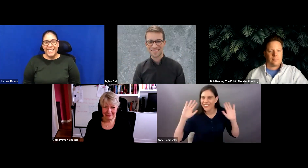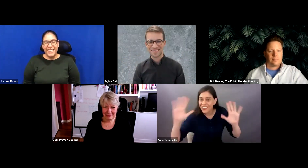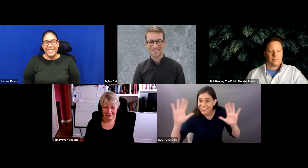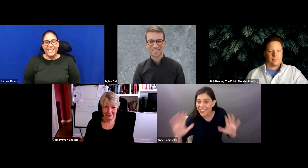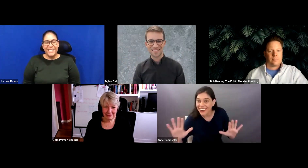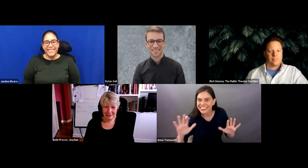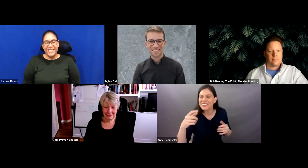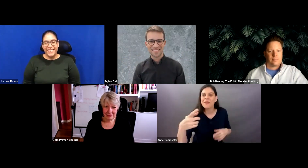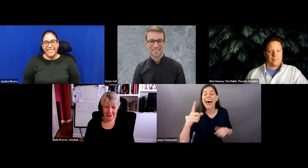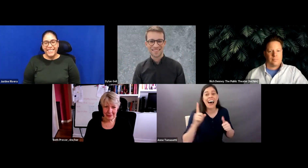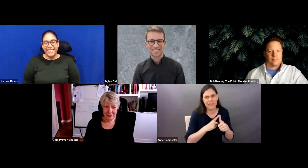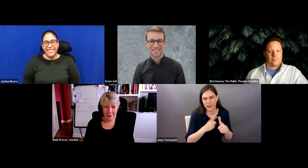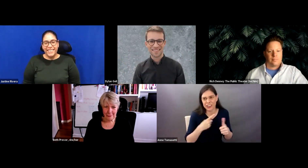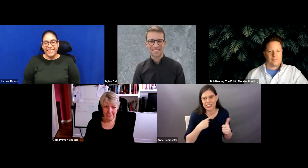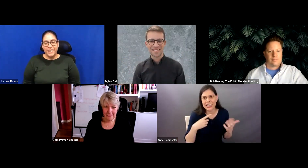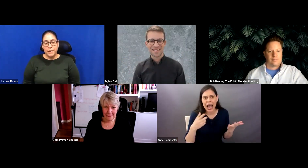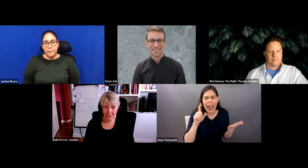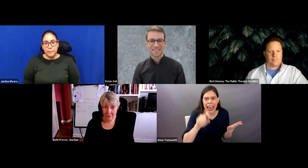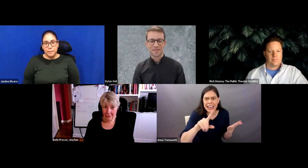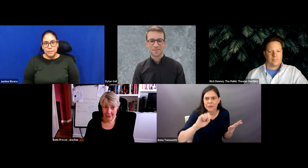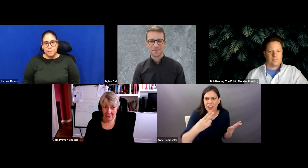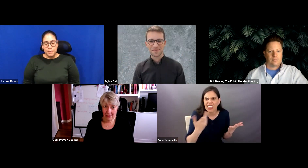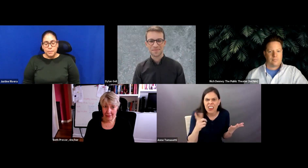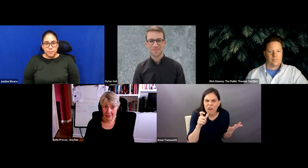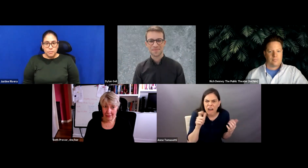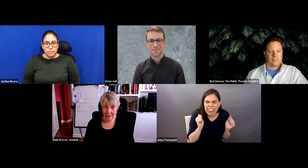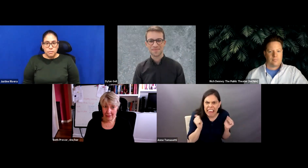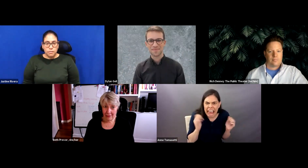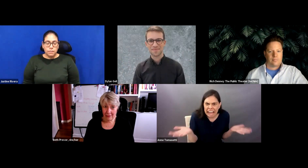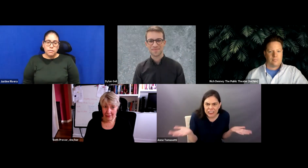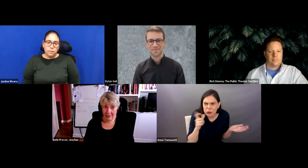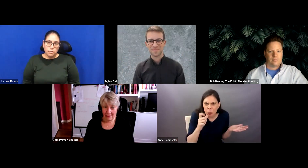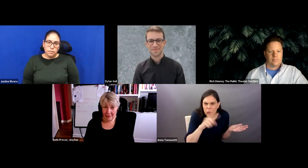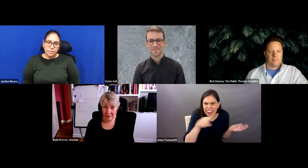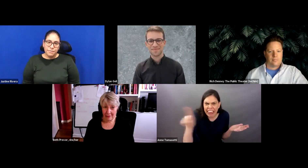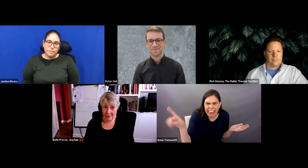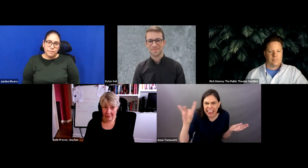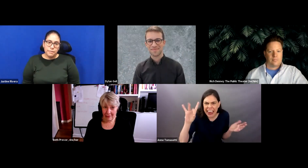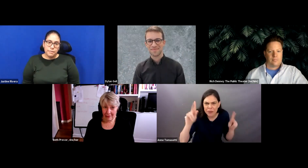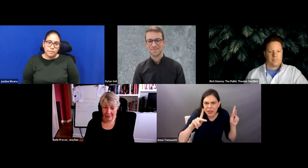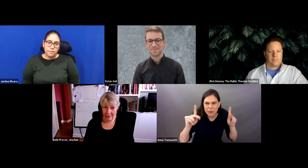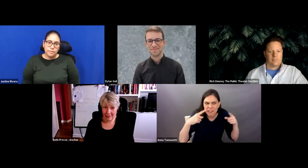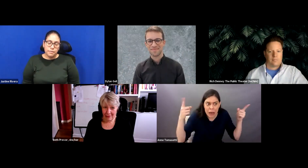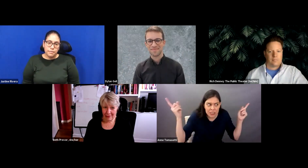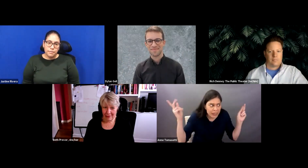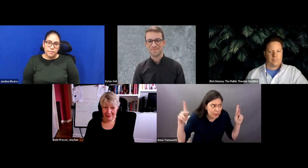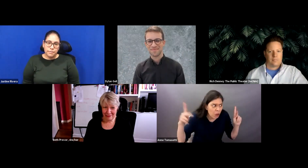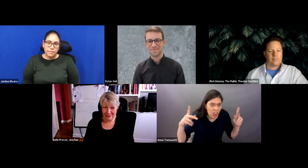wanted to be in this production. At first, I was talking with Beth, and I was thinking, "Who are they? Who are these eight